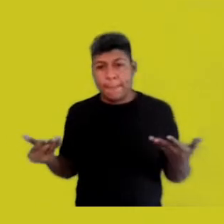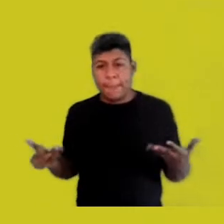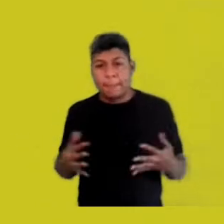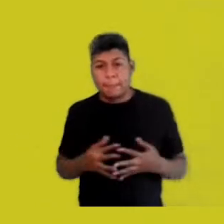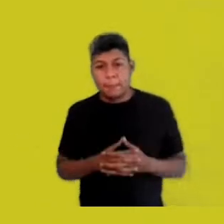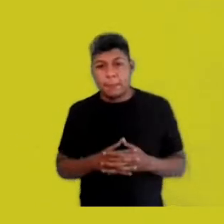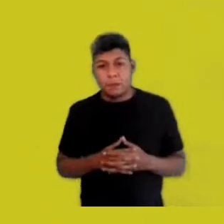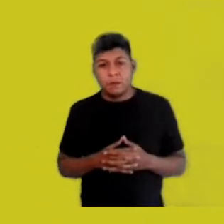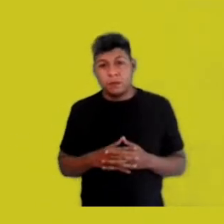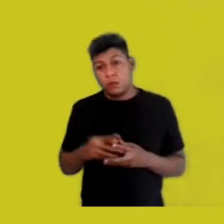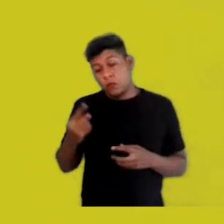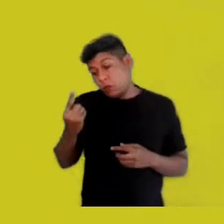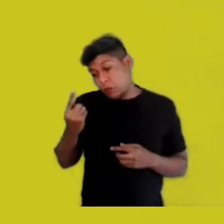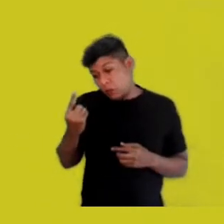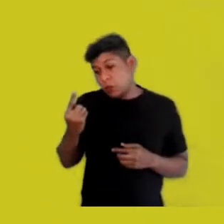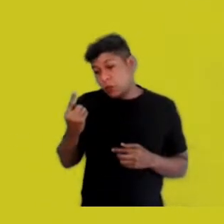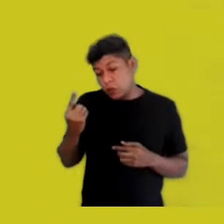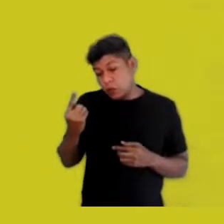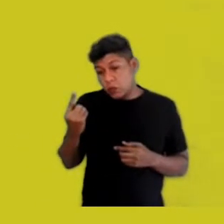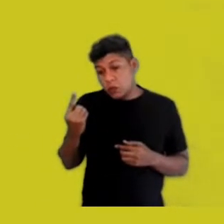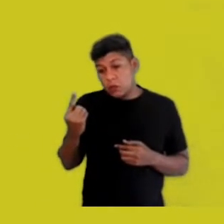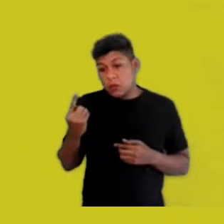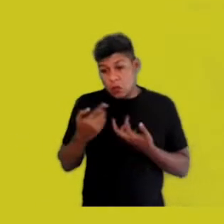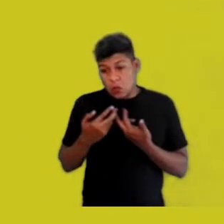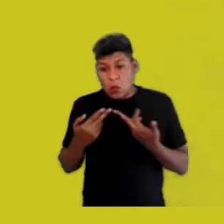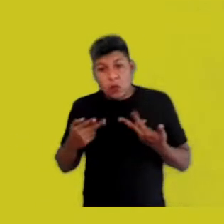One of the elements I’d choose as fundamental is,